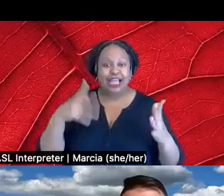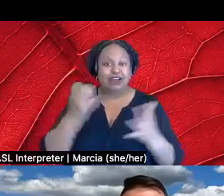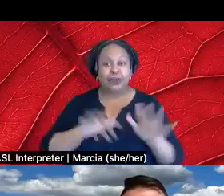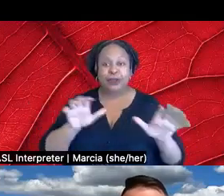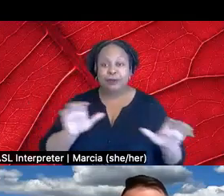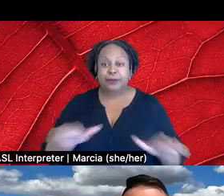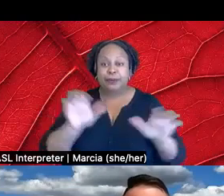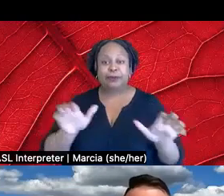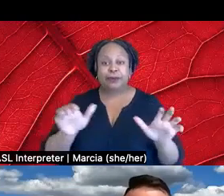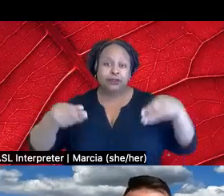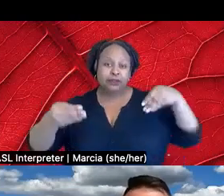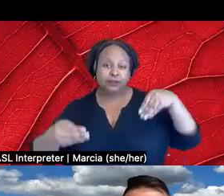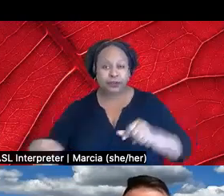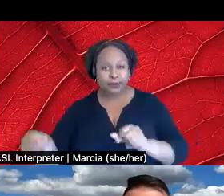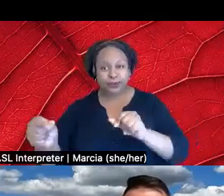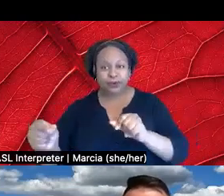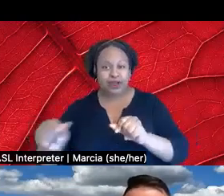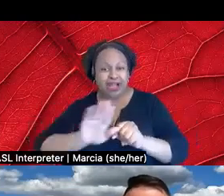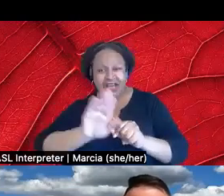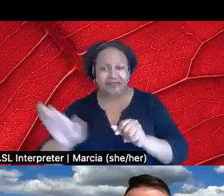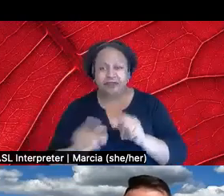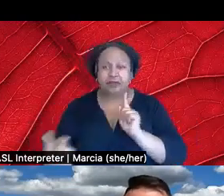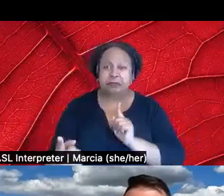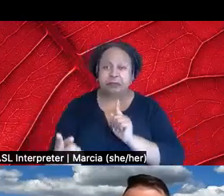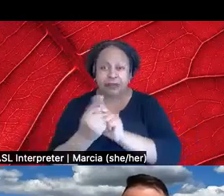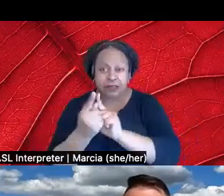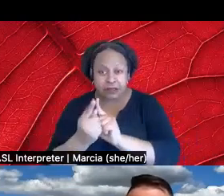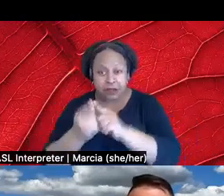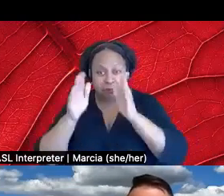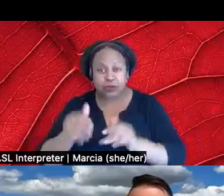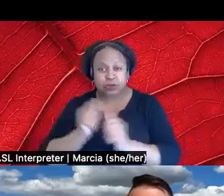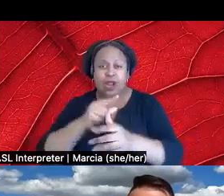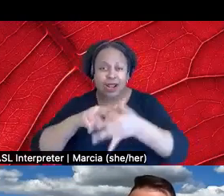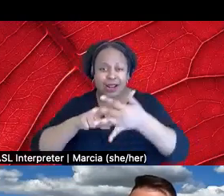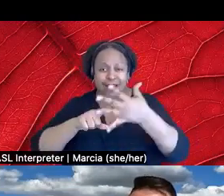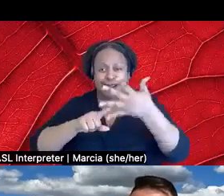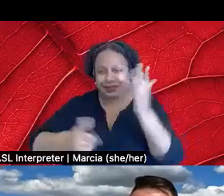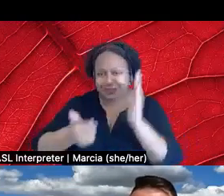I have never met someone with as much ability to manage extensive detail